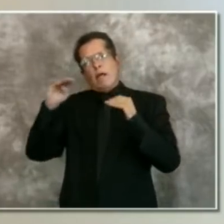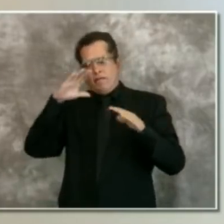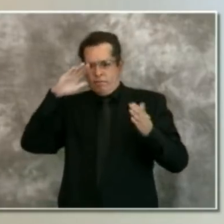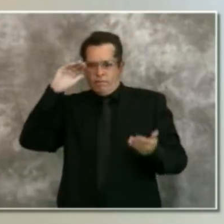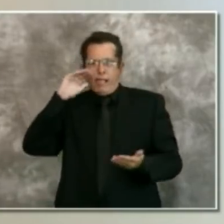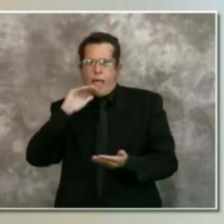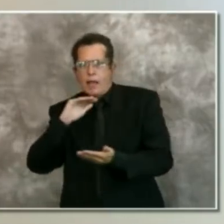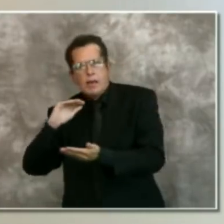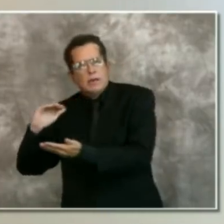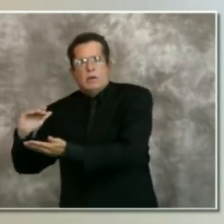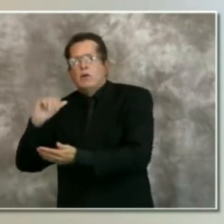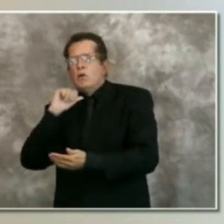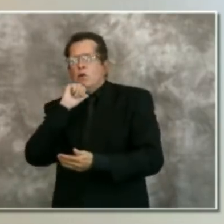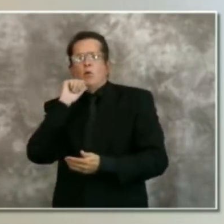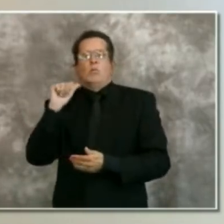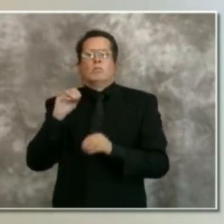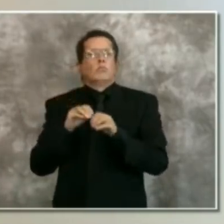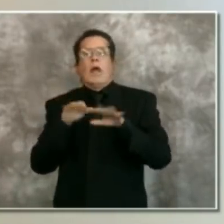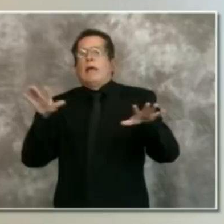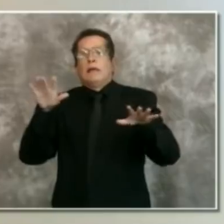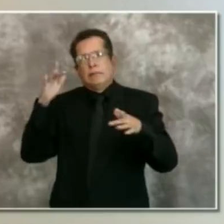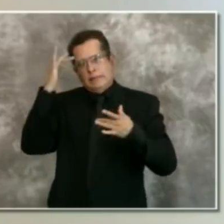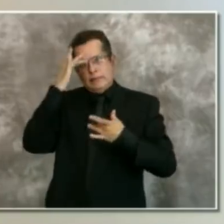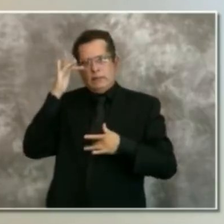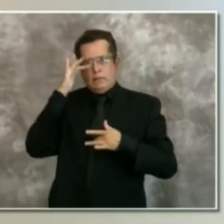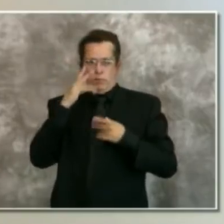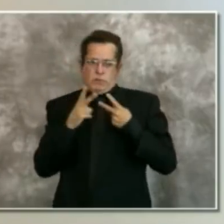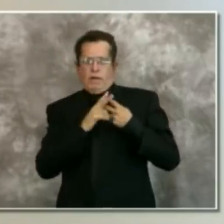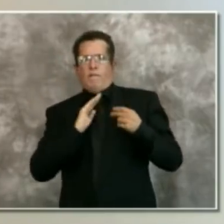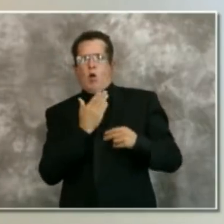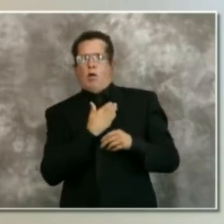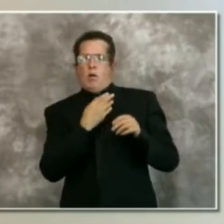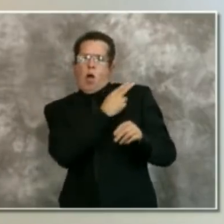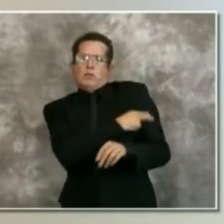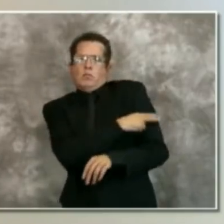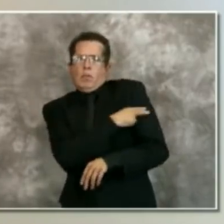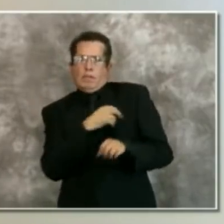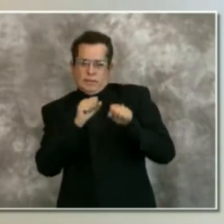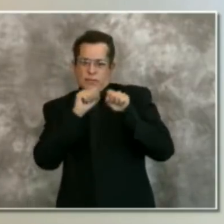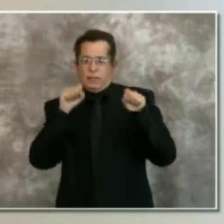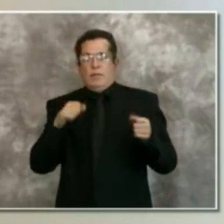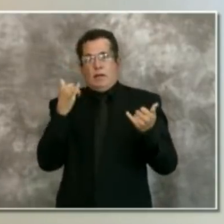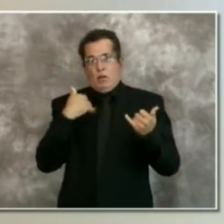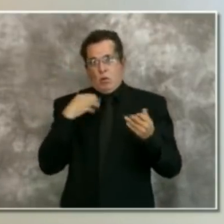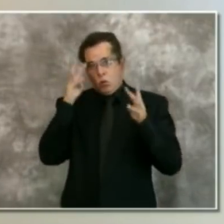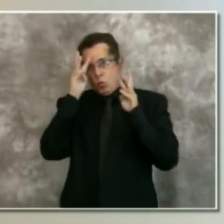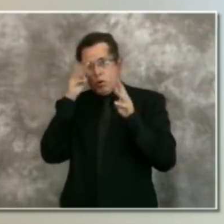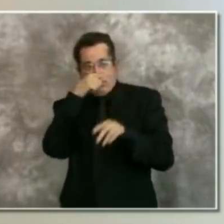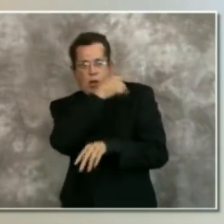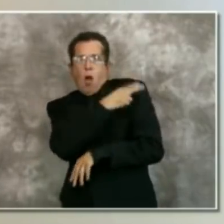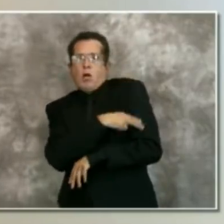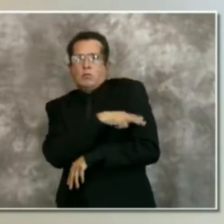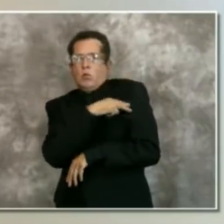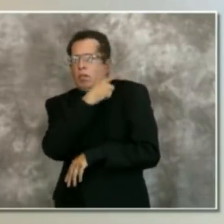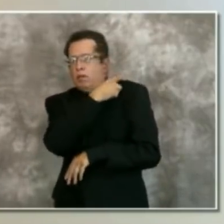BEGINNING OF OUR CORONAVIRUS. ON WITH THE FLAT OCCUR. IN AN EFFORT TO PRESERVE THE